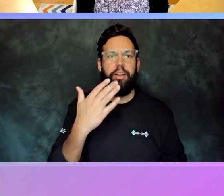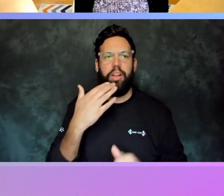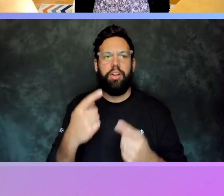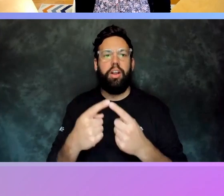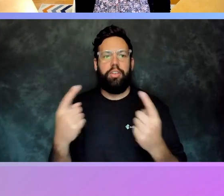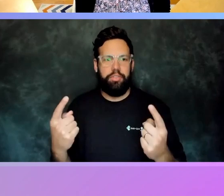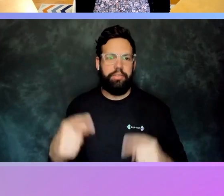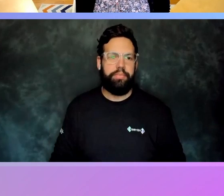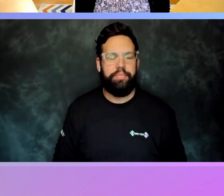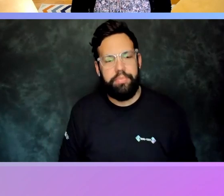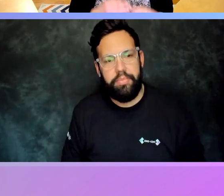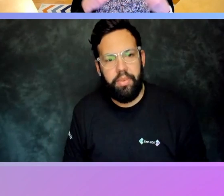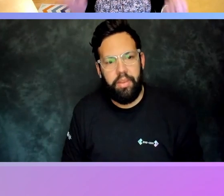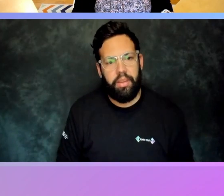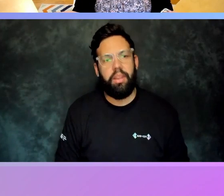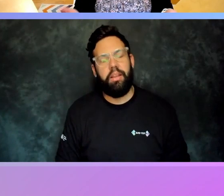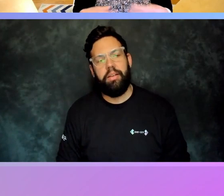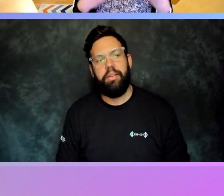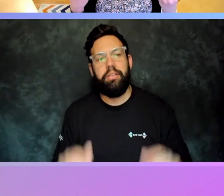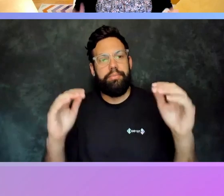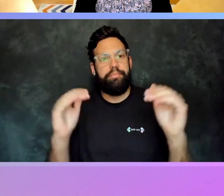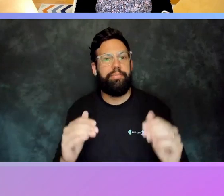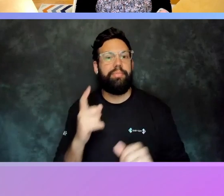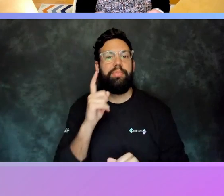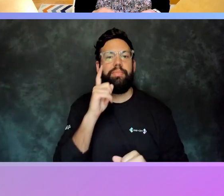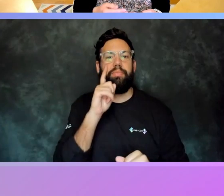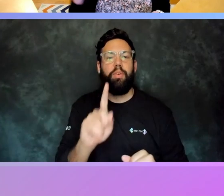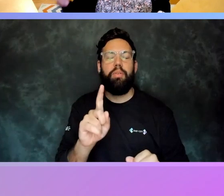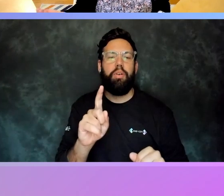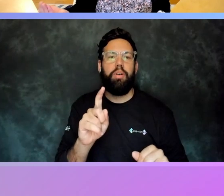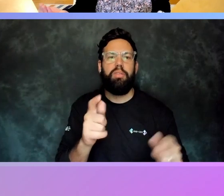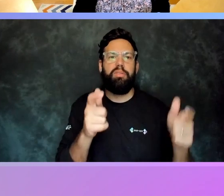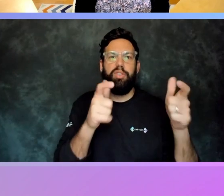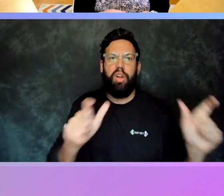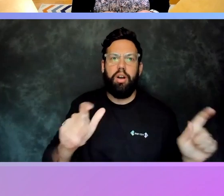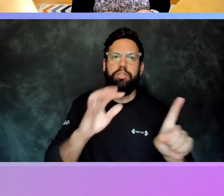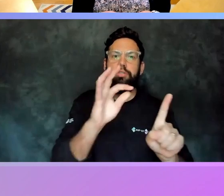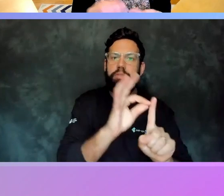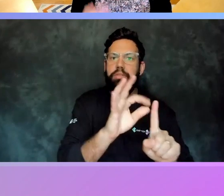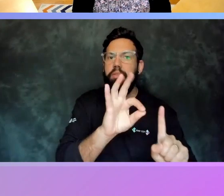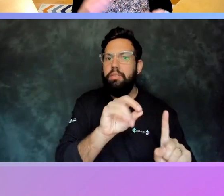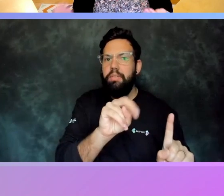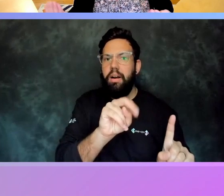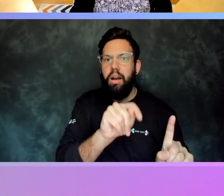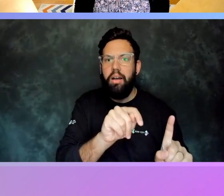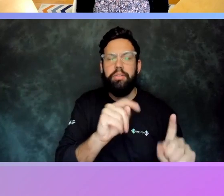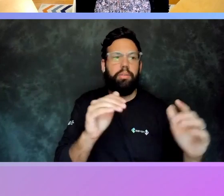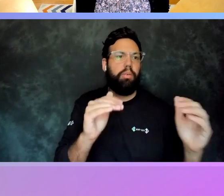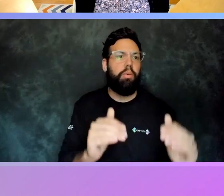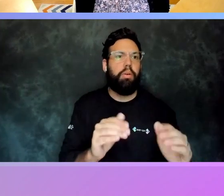like the 350 million people with color blindness or the 350 million people with low vision. As a designer you need